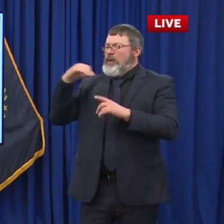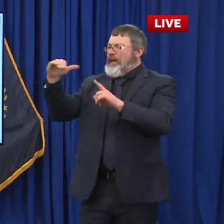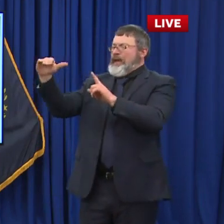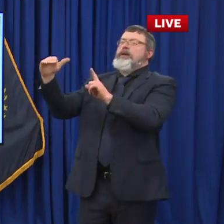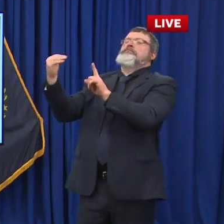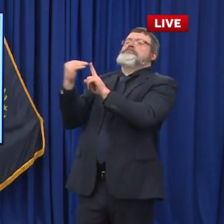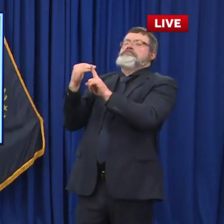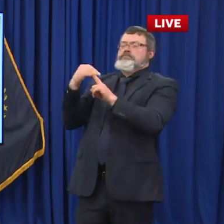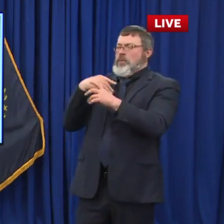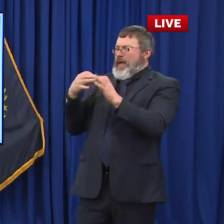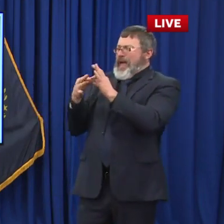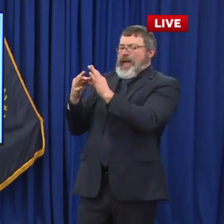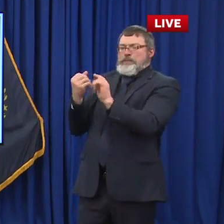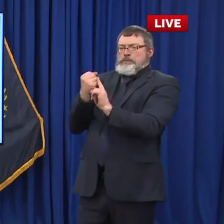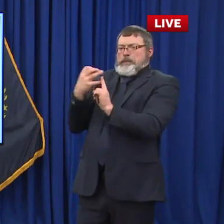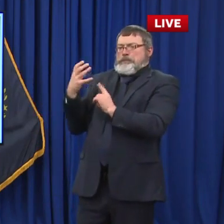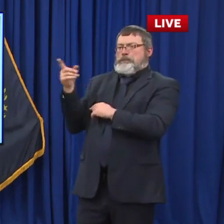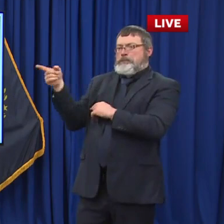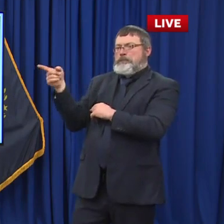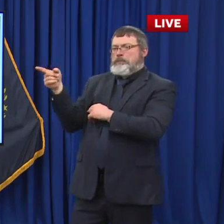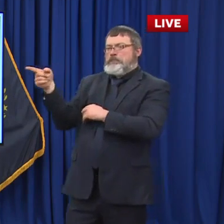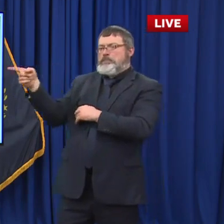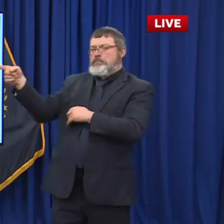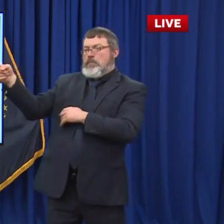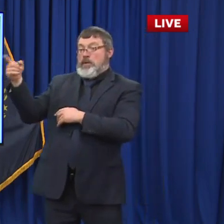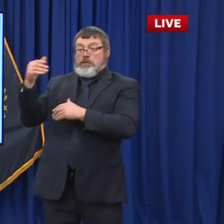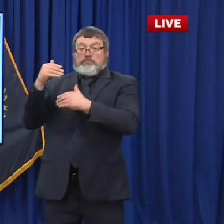GREAT, SO JUST THAT’S IT. SORRY IF THIS A FOLLOW-UP ON KEVIN’S QUESTION.